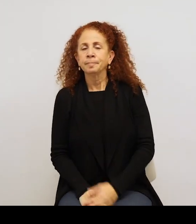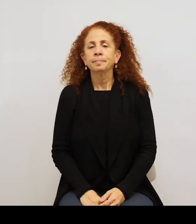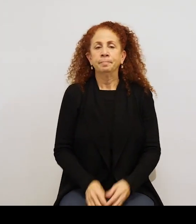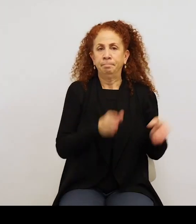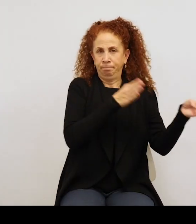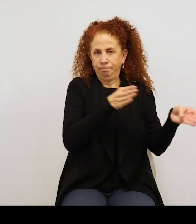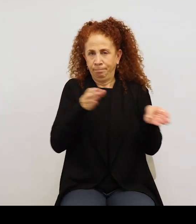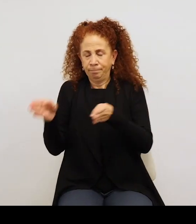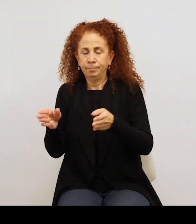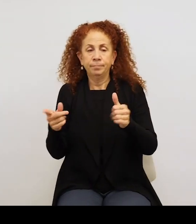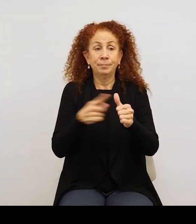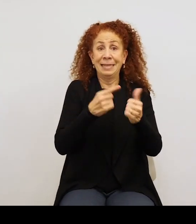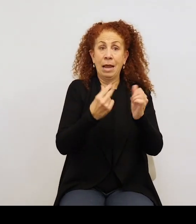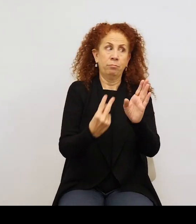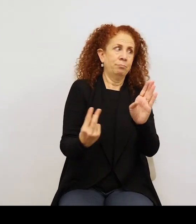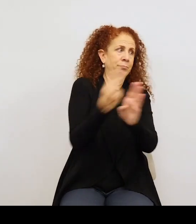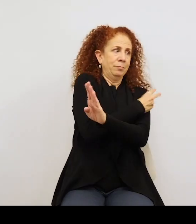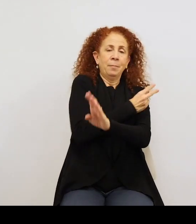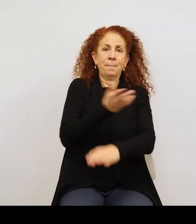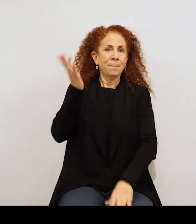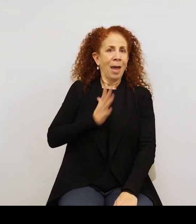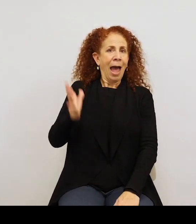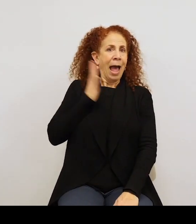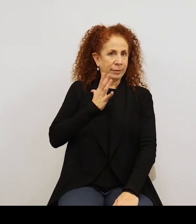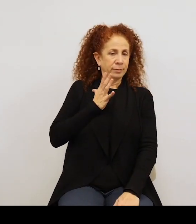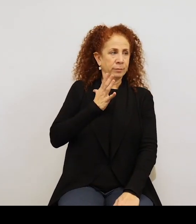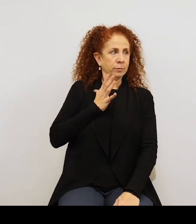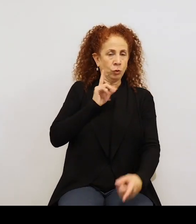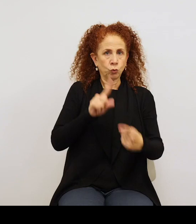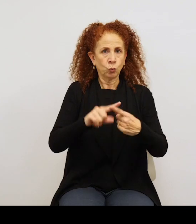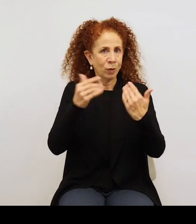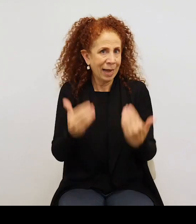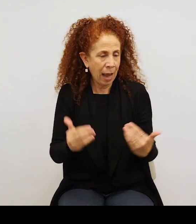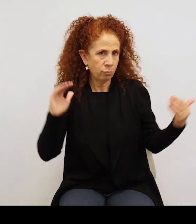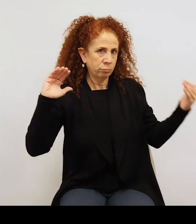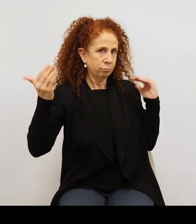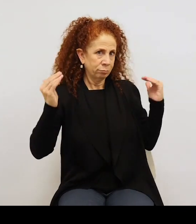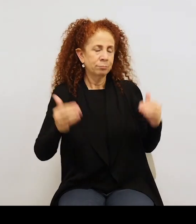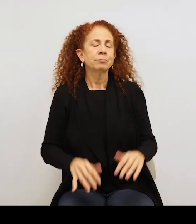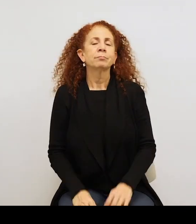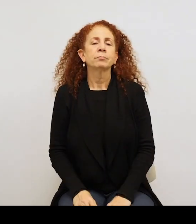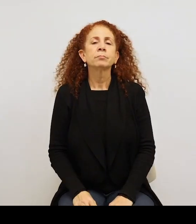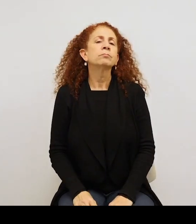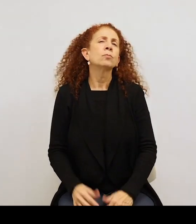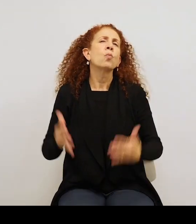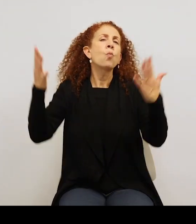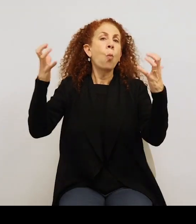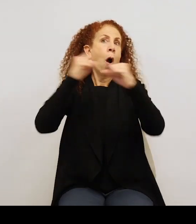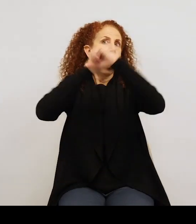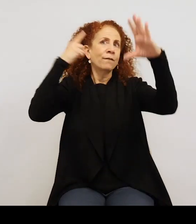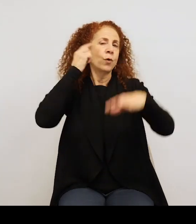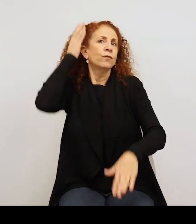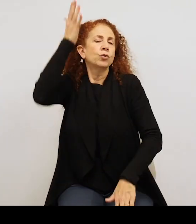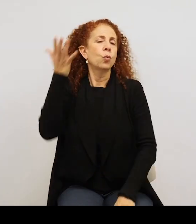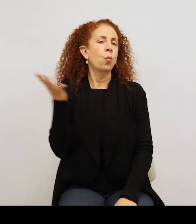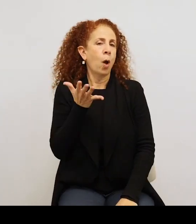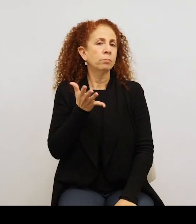So let's look into the past, see where we are now and what we might want for the future.